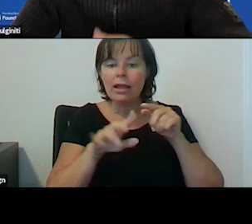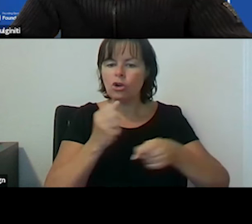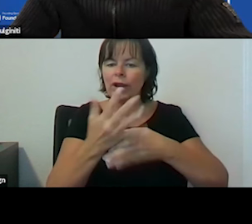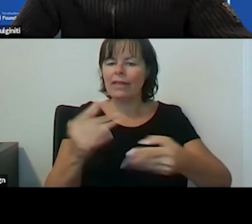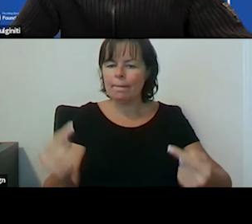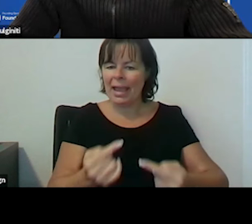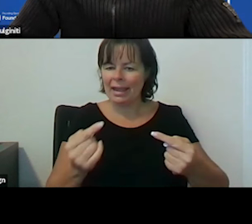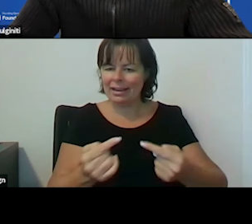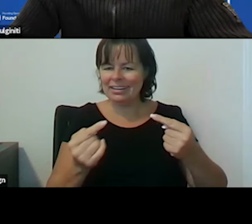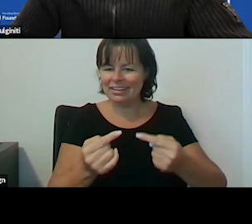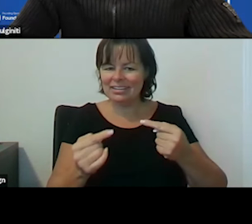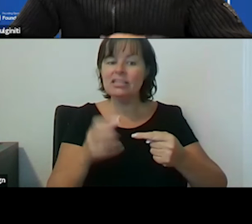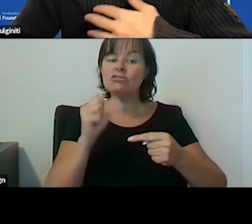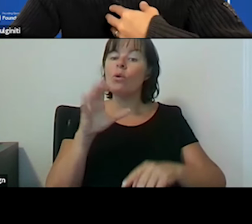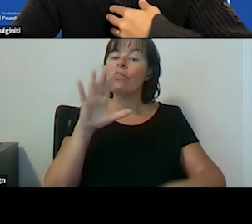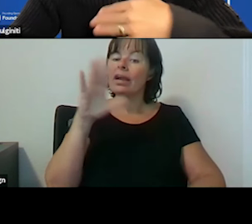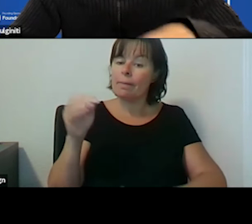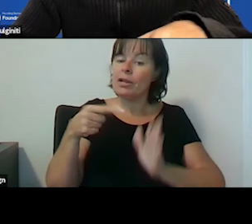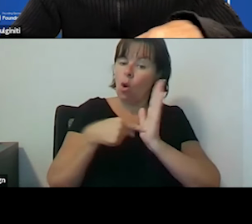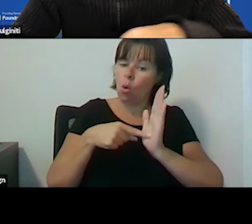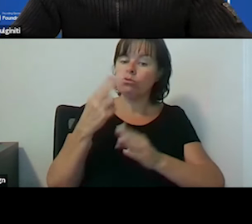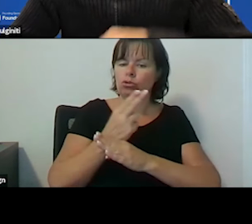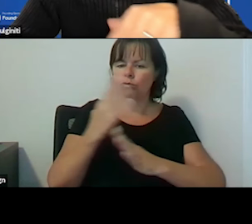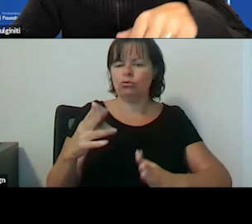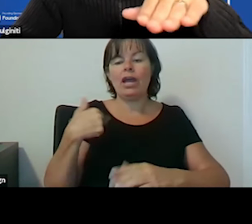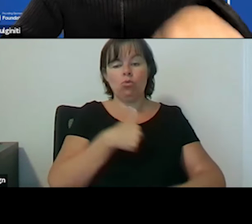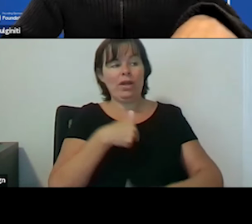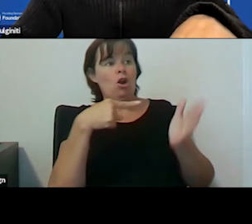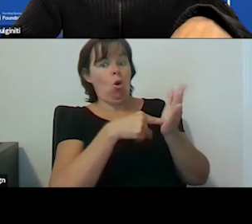owe it to the users and we owe it to the companies to make sure they're aware of this